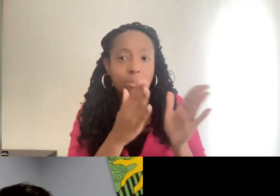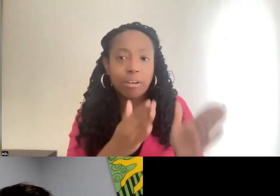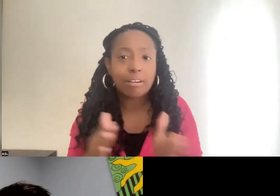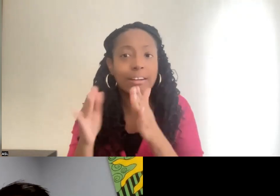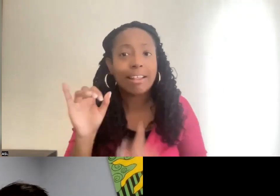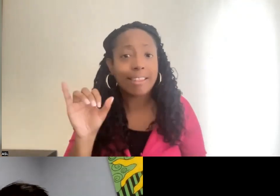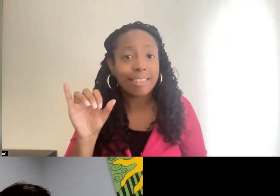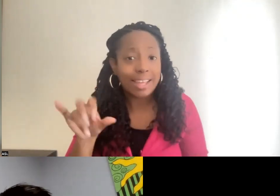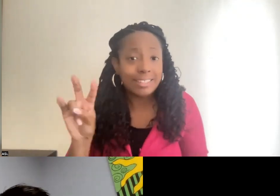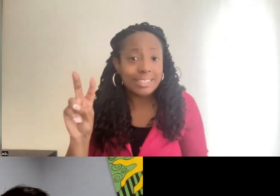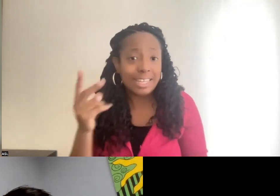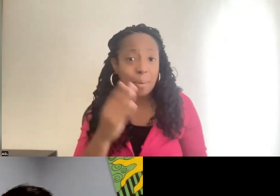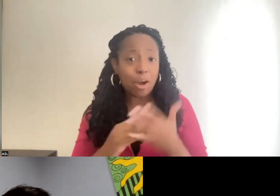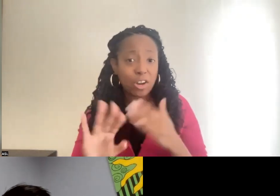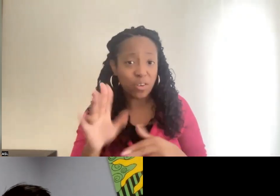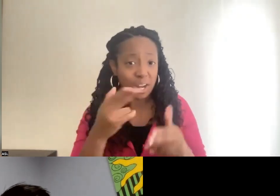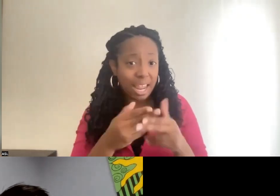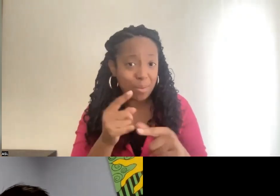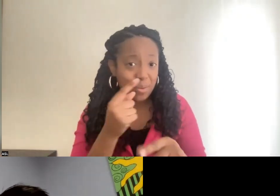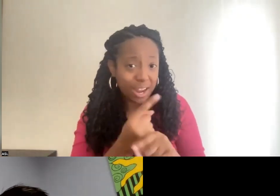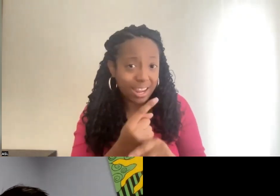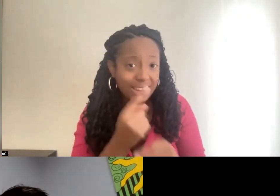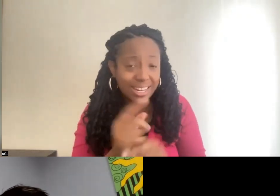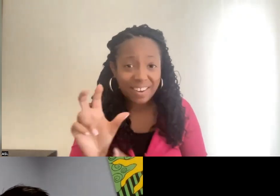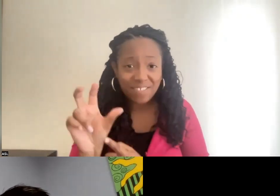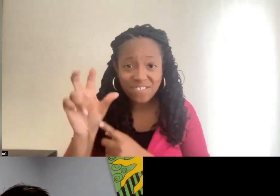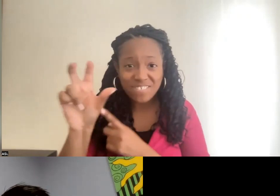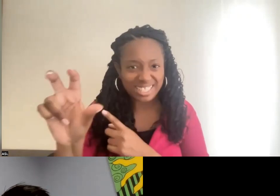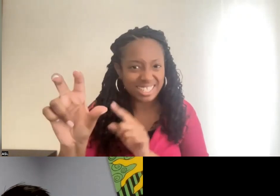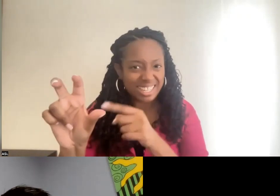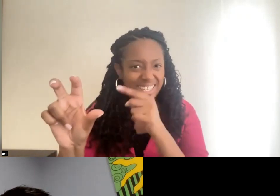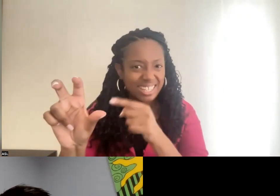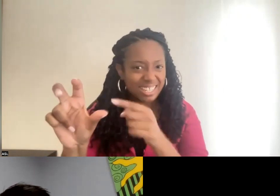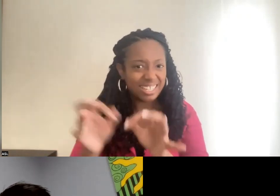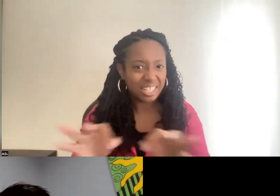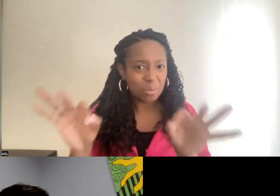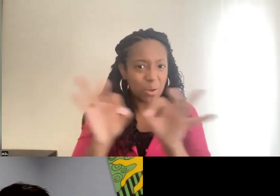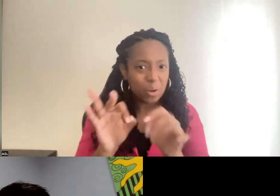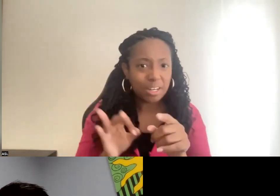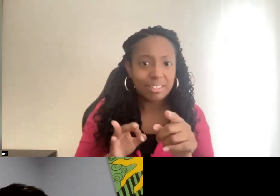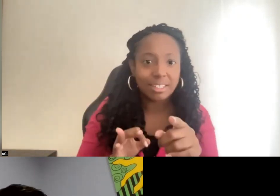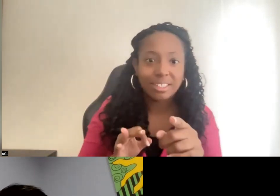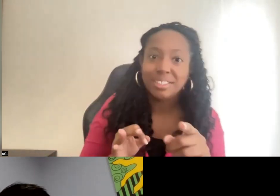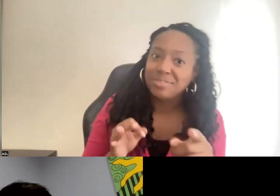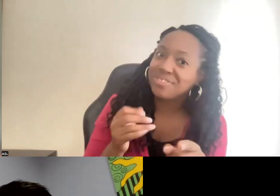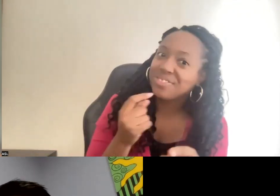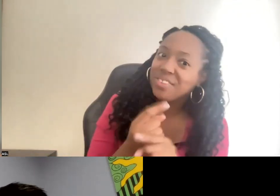is investing right because we didn't really even touch on too much which is what we can talk about